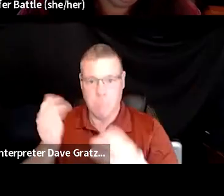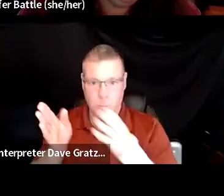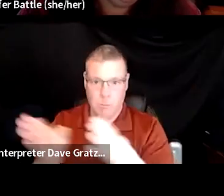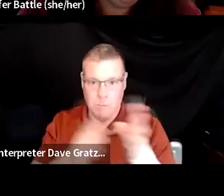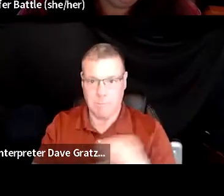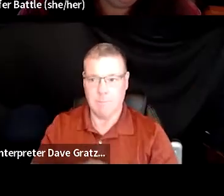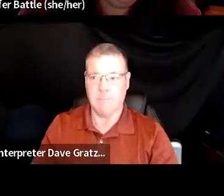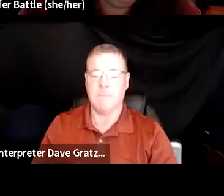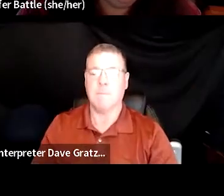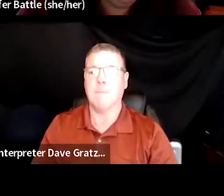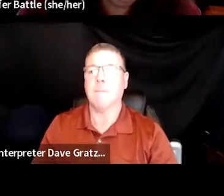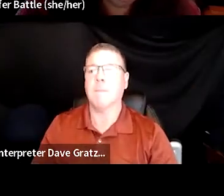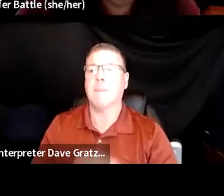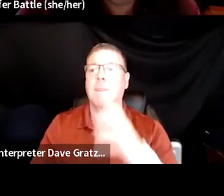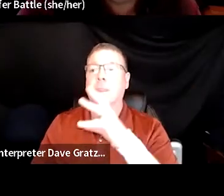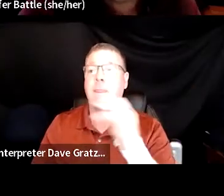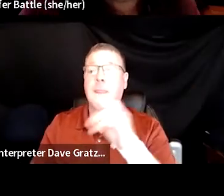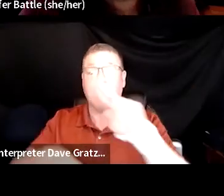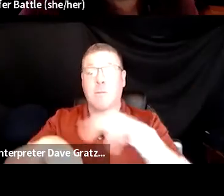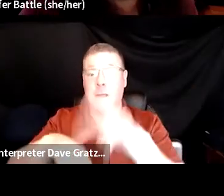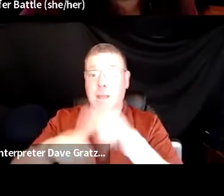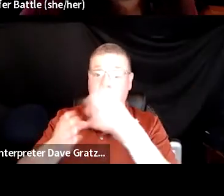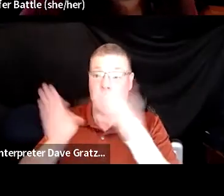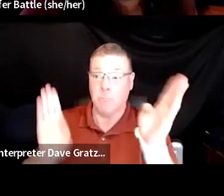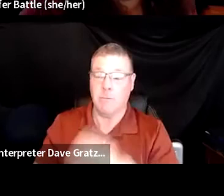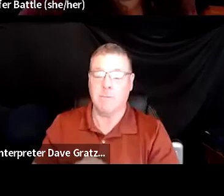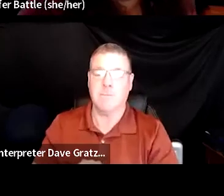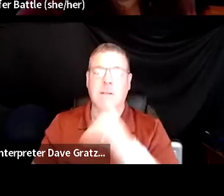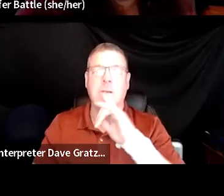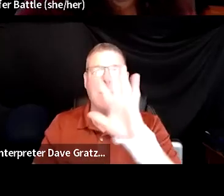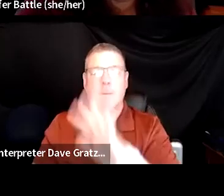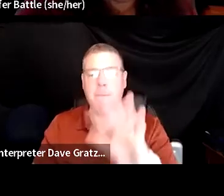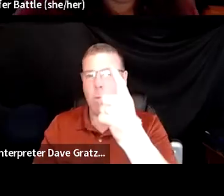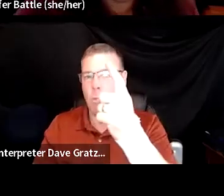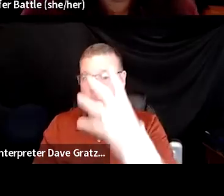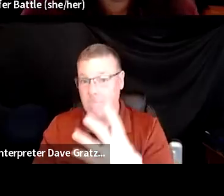And Mike, one other thing from a national perspective. About a quarter of the 200 centers